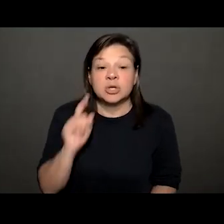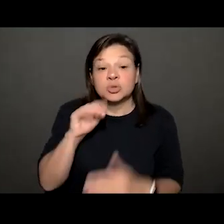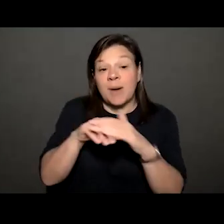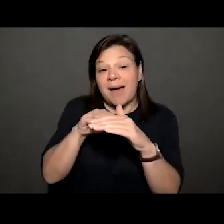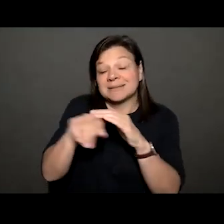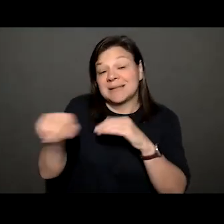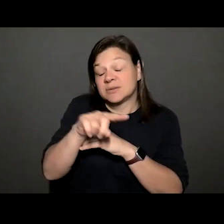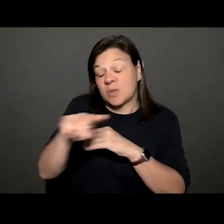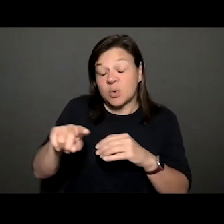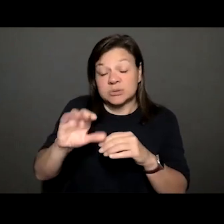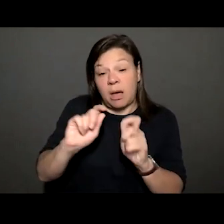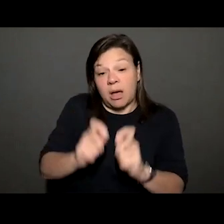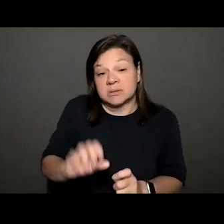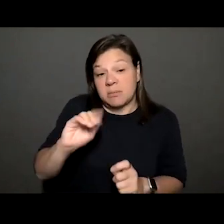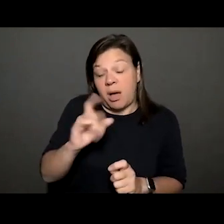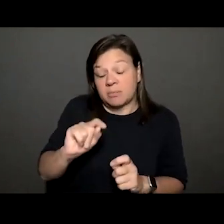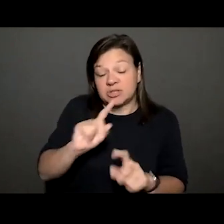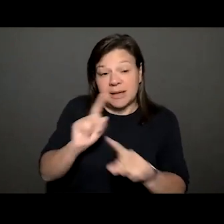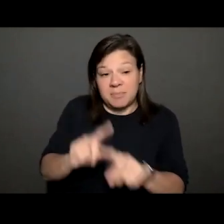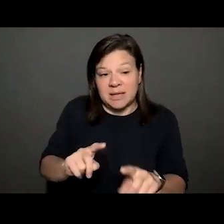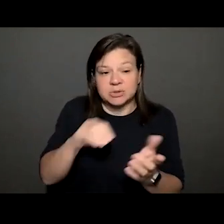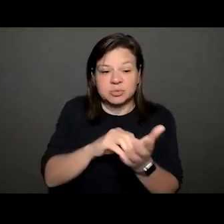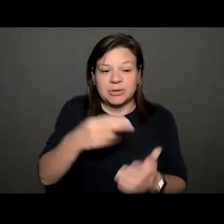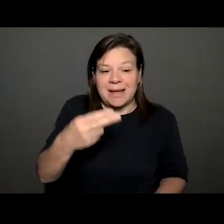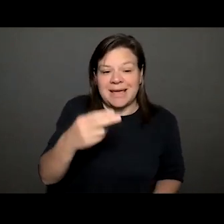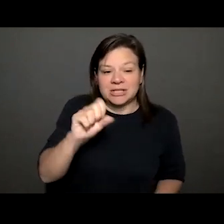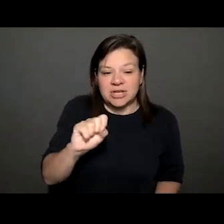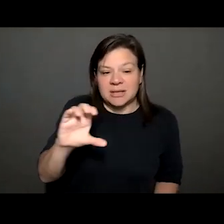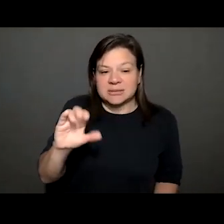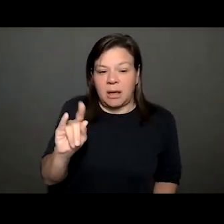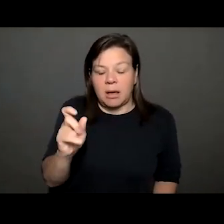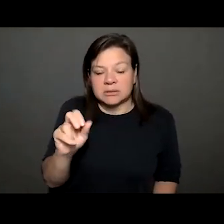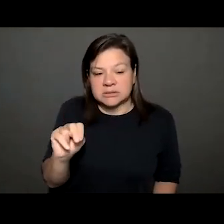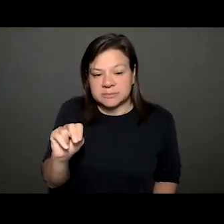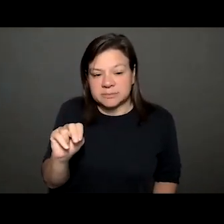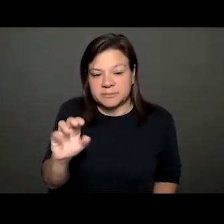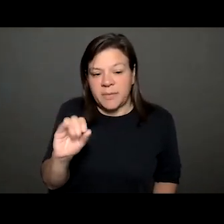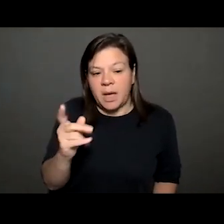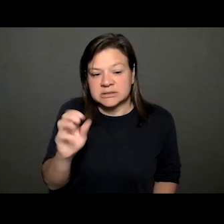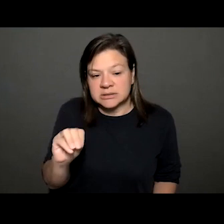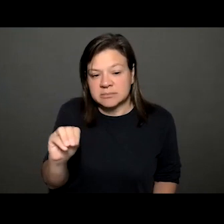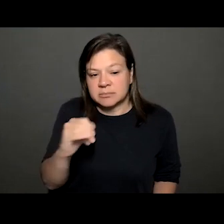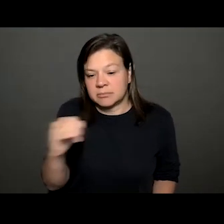HubSpot CLI. YOU ENTER HS CUSTOM OBJECT. ALL RIGHT.